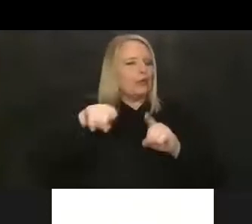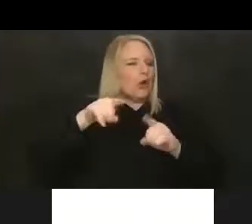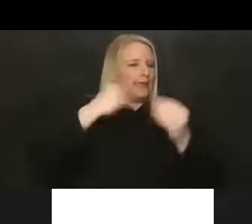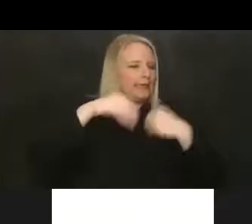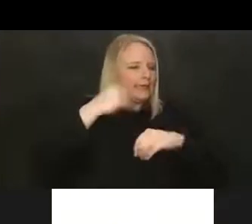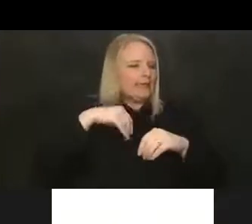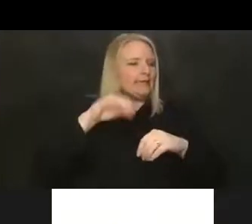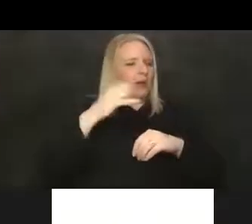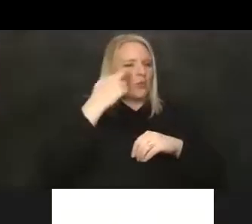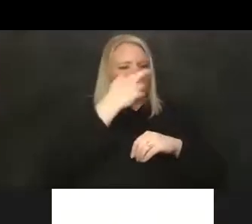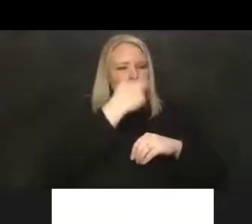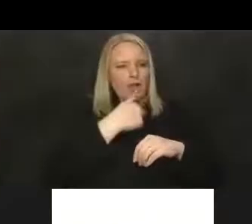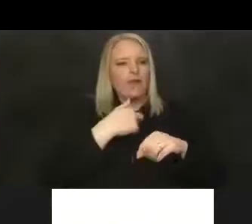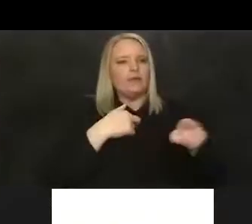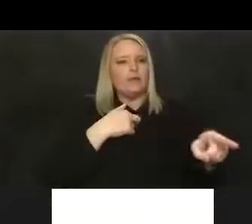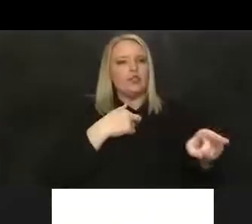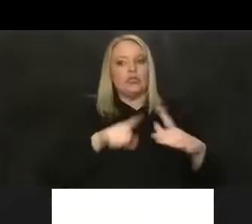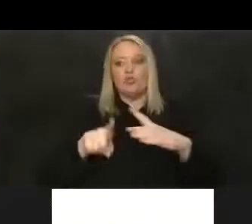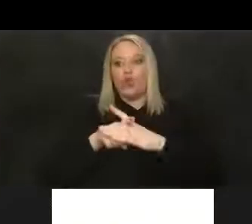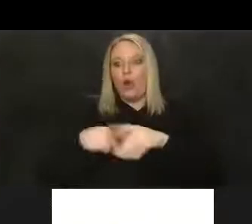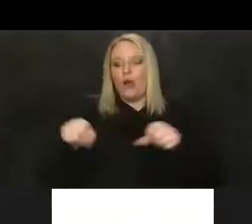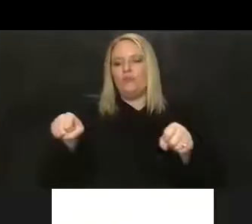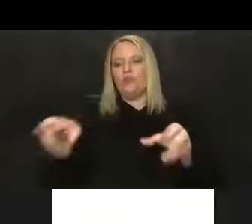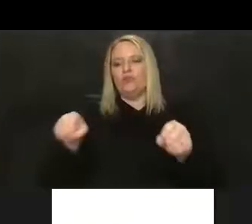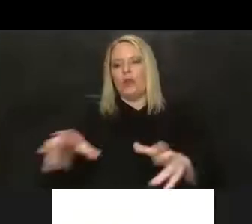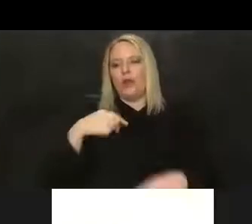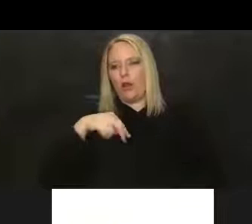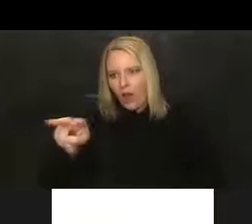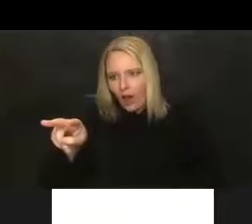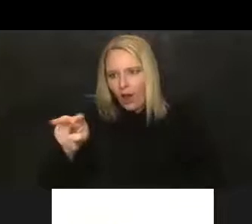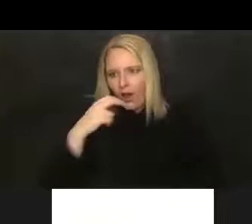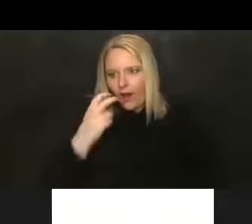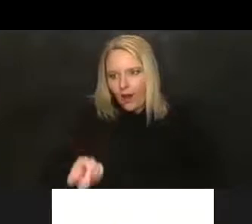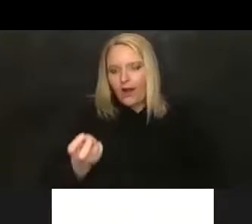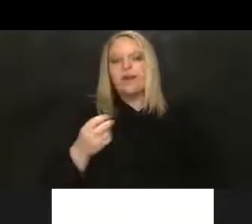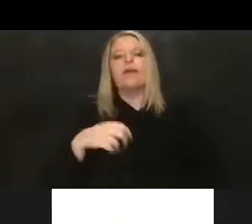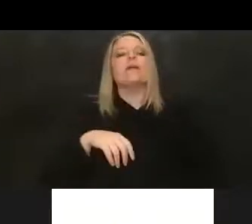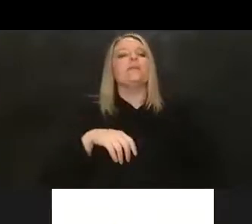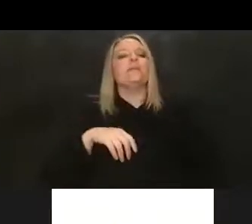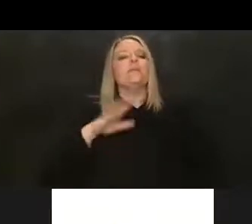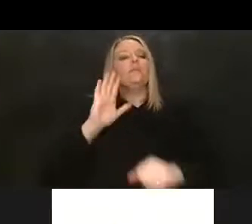and she showed up in a wheelchair, and then the, you know, the music played and cut to commercial,